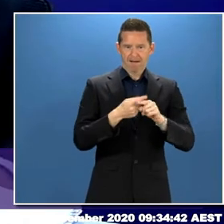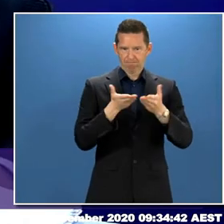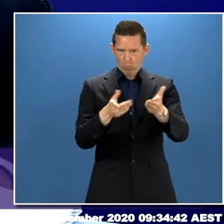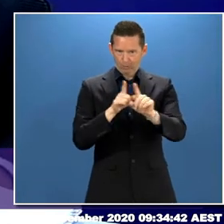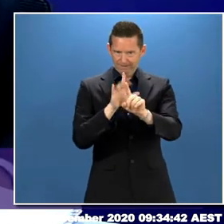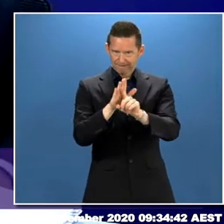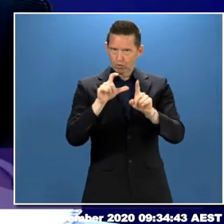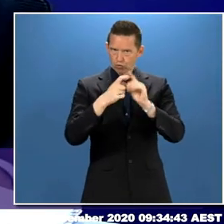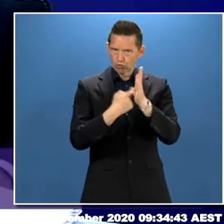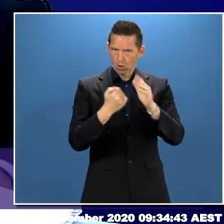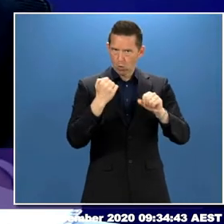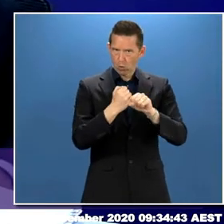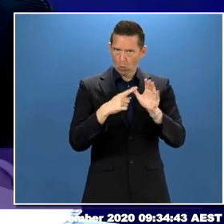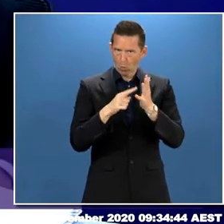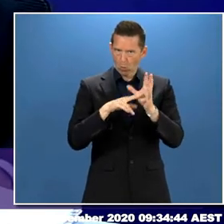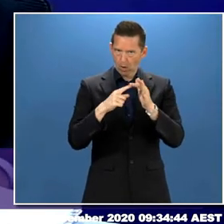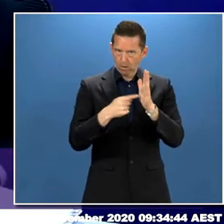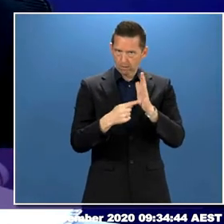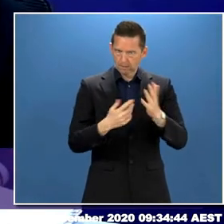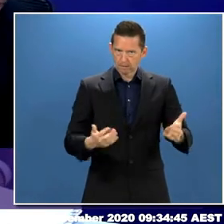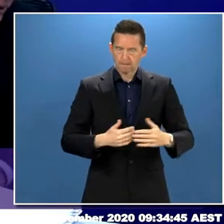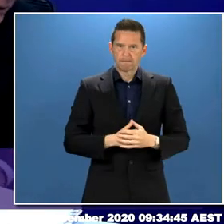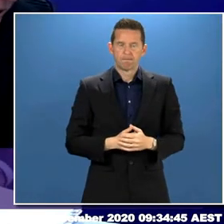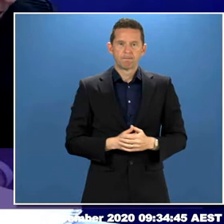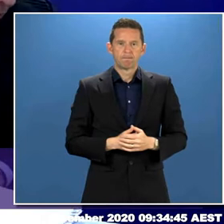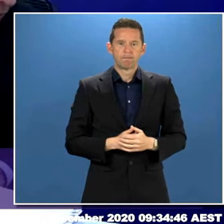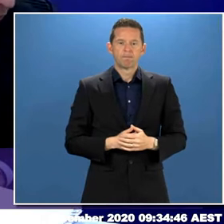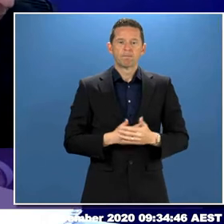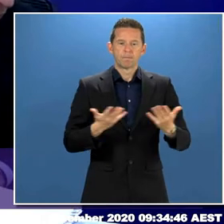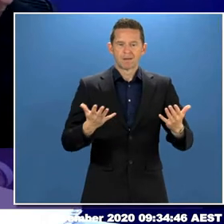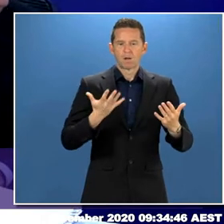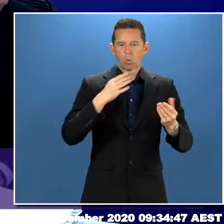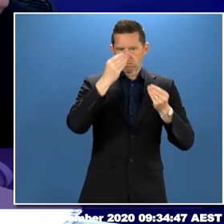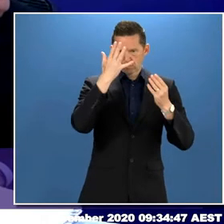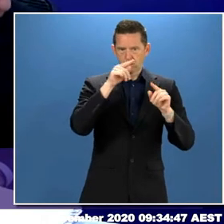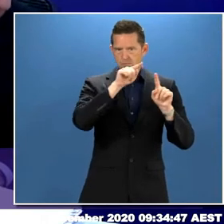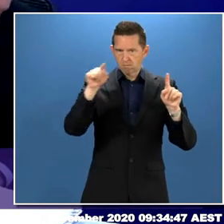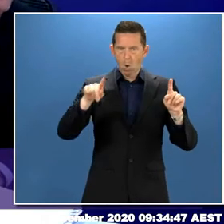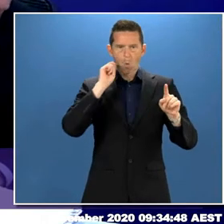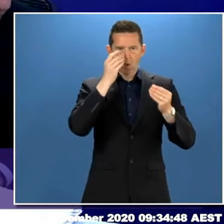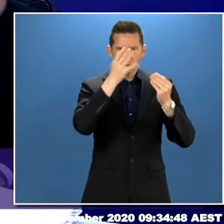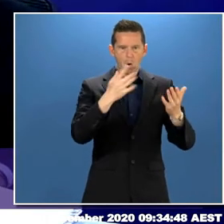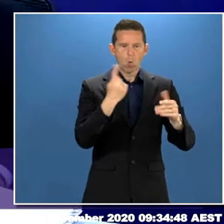I will ask my associate to administer the oath to you if you would be good enough to follow her instructions.